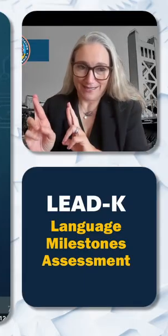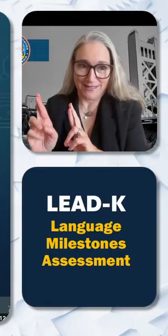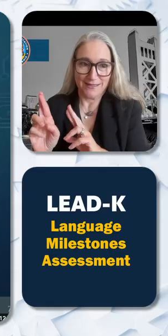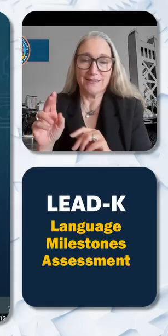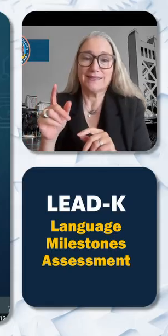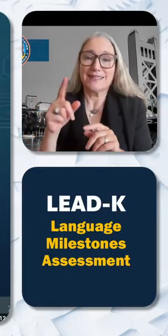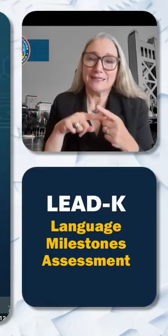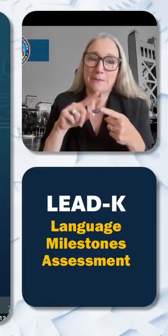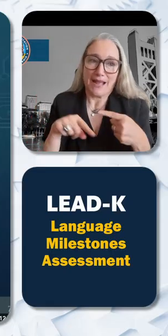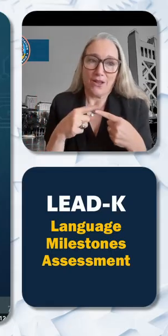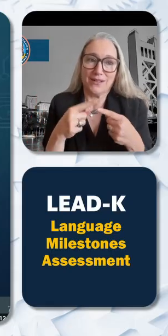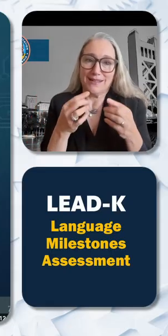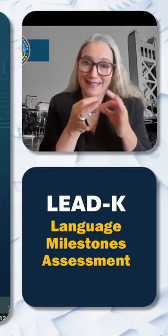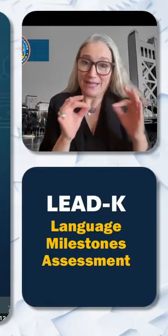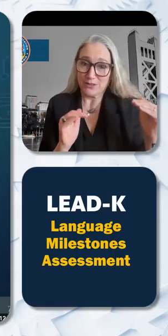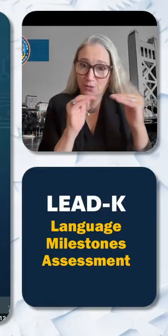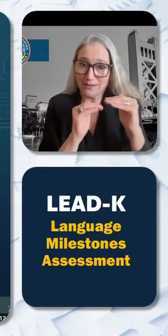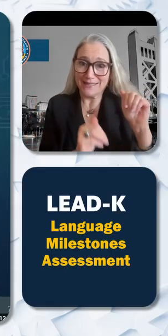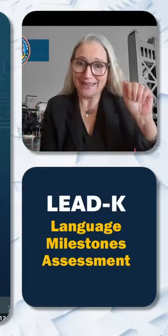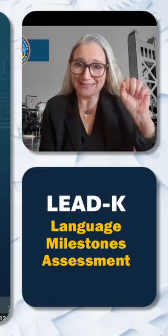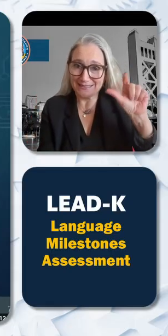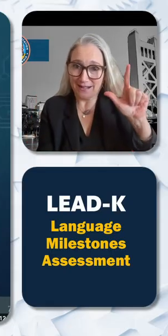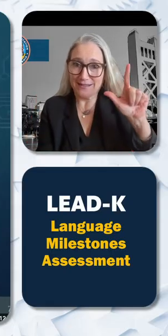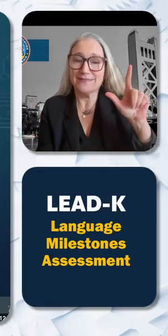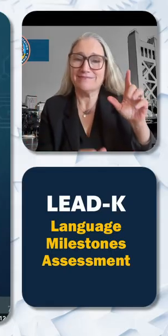And this leads to kindergarten readiness.